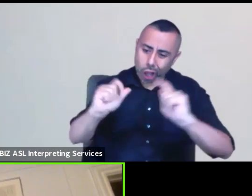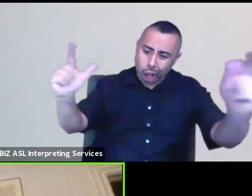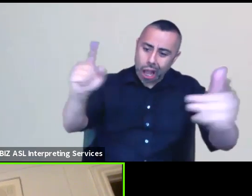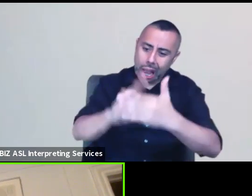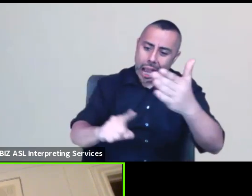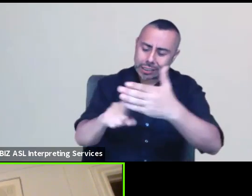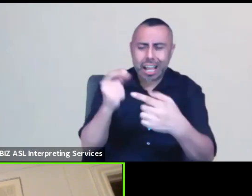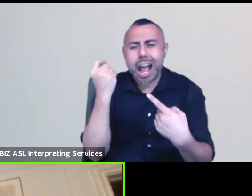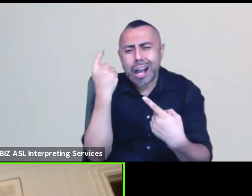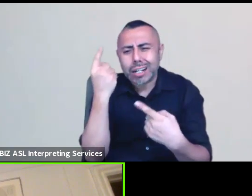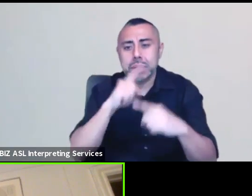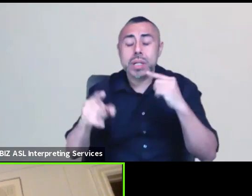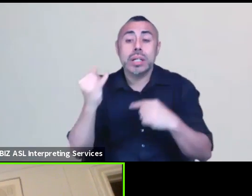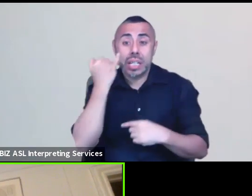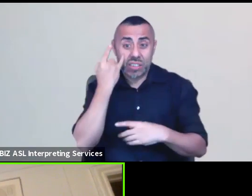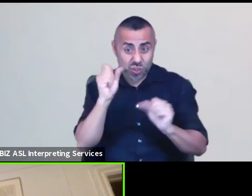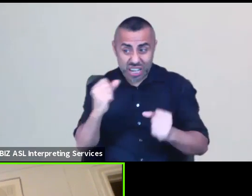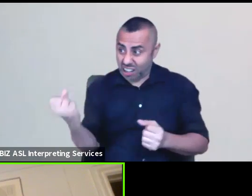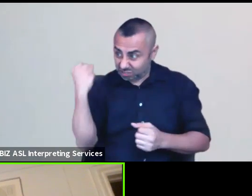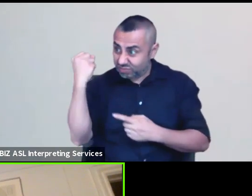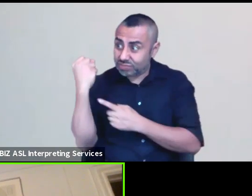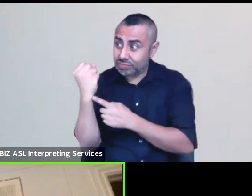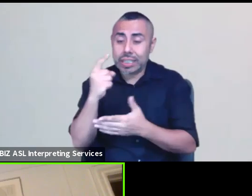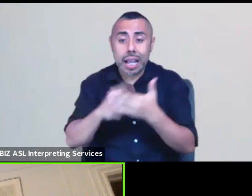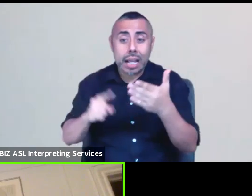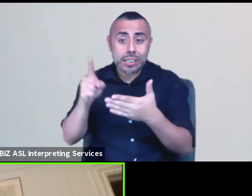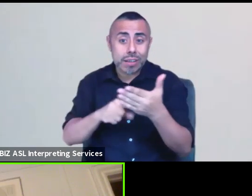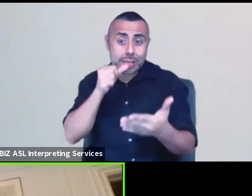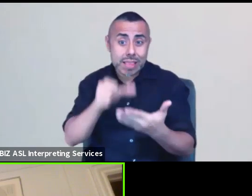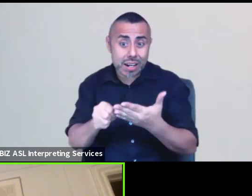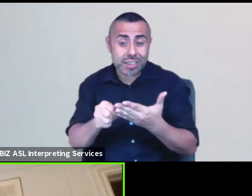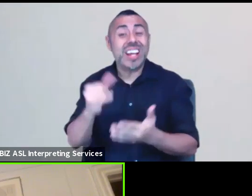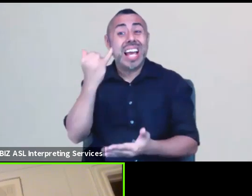If you have a lot of this by email, that can be fine as well.